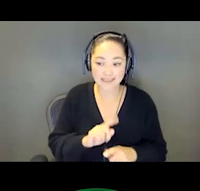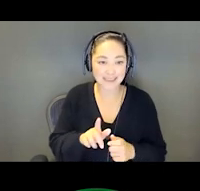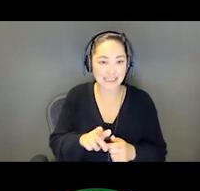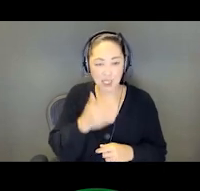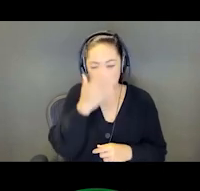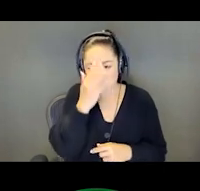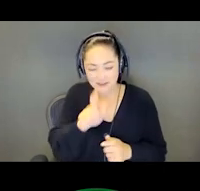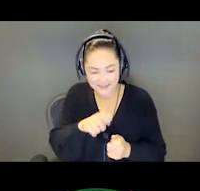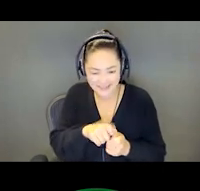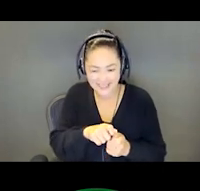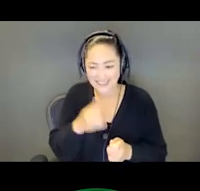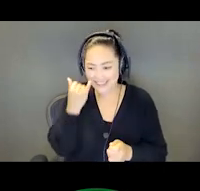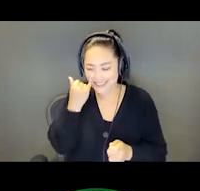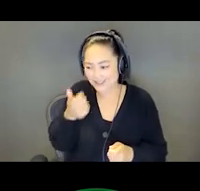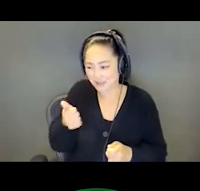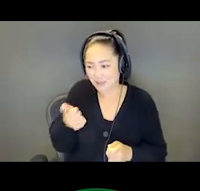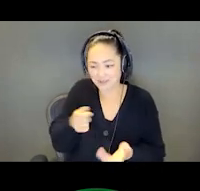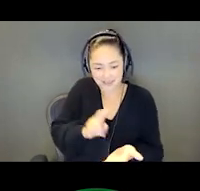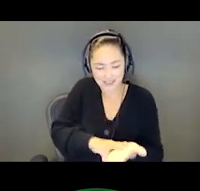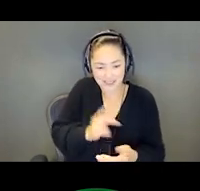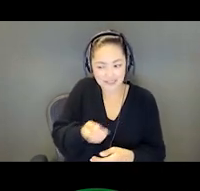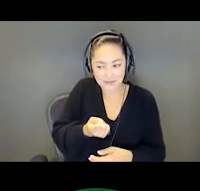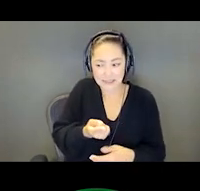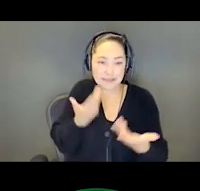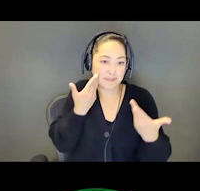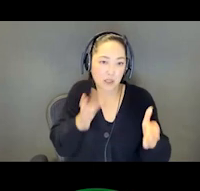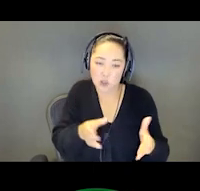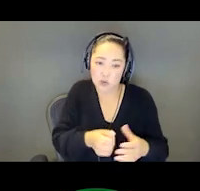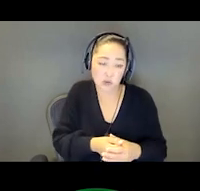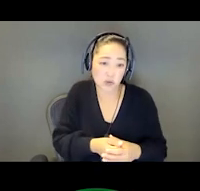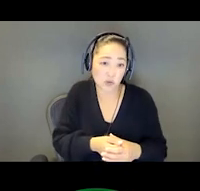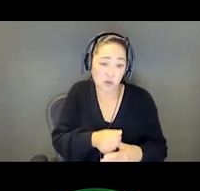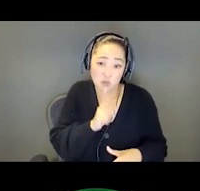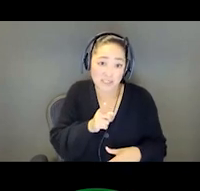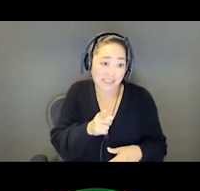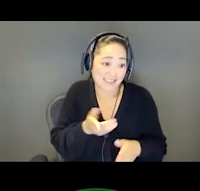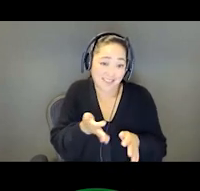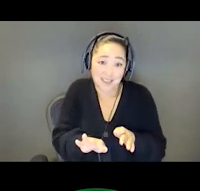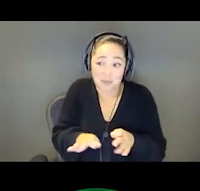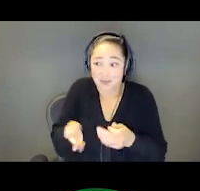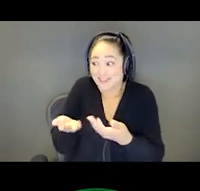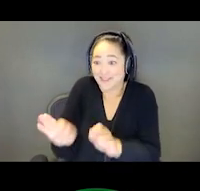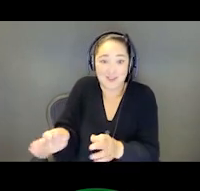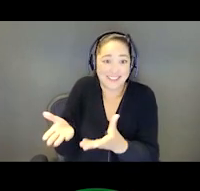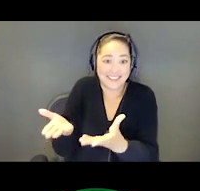a wafer that they have to sign. Honestly, it's really simple. I know that they made it free so you don't, yeah, which is nice.